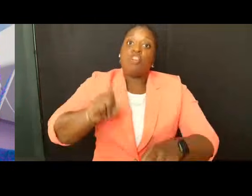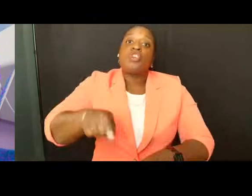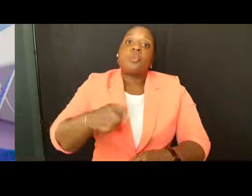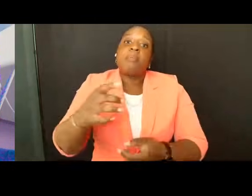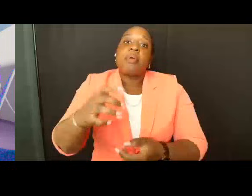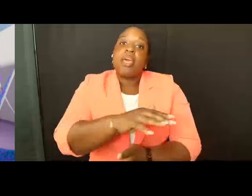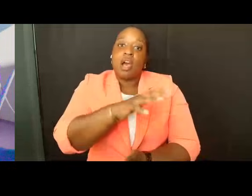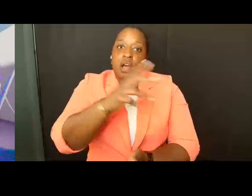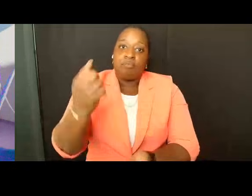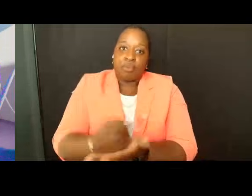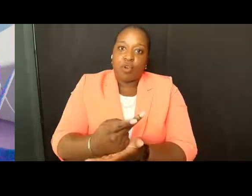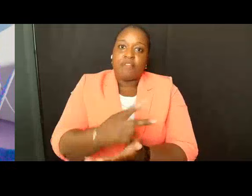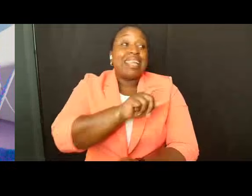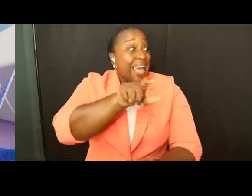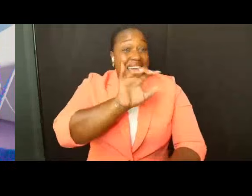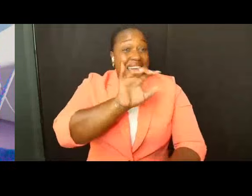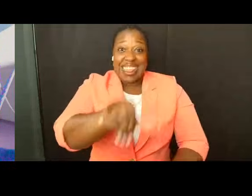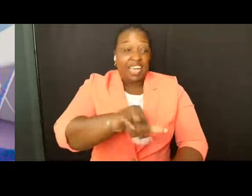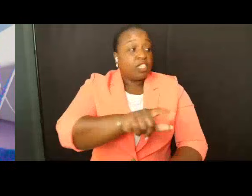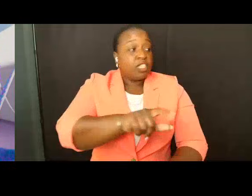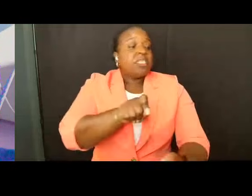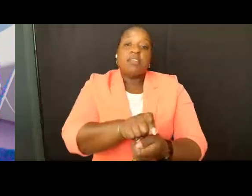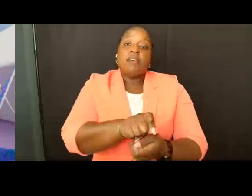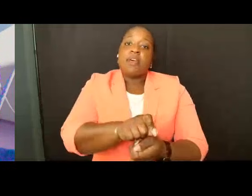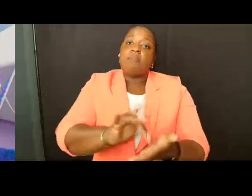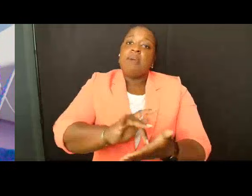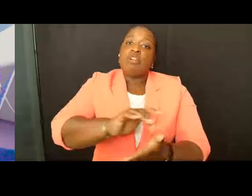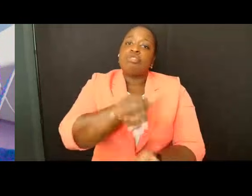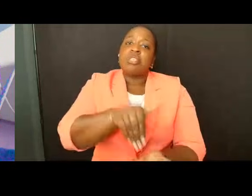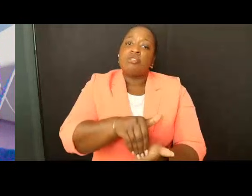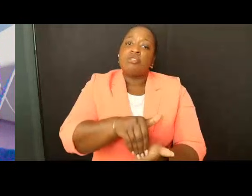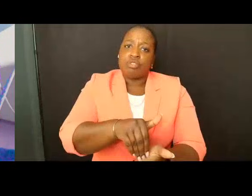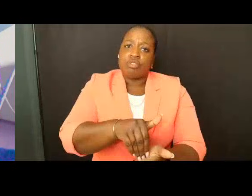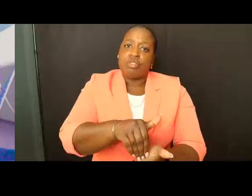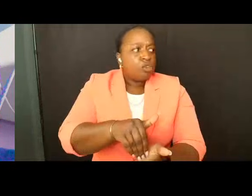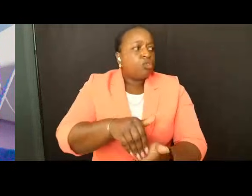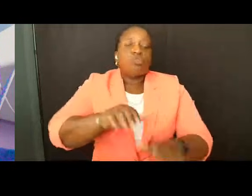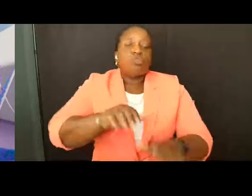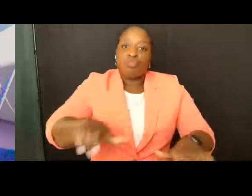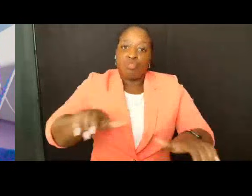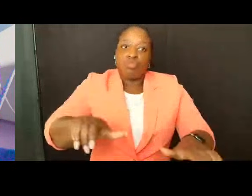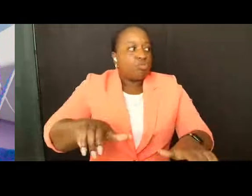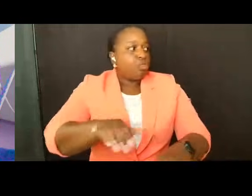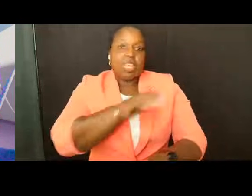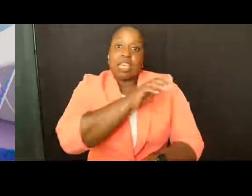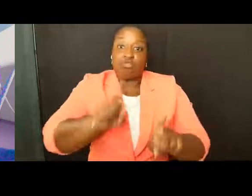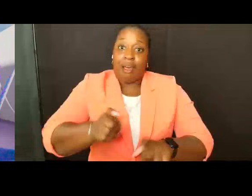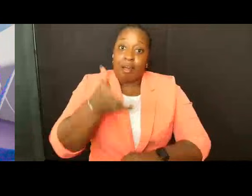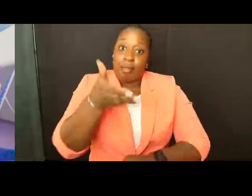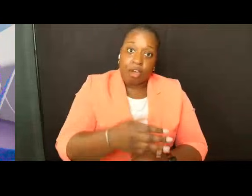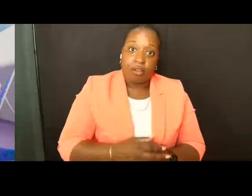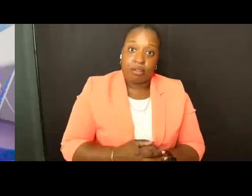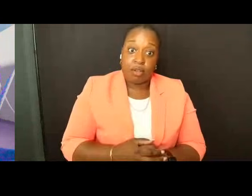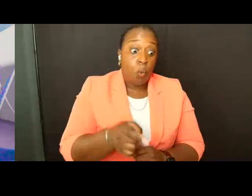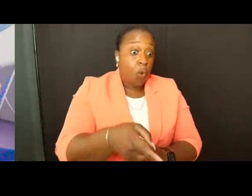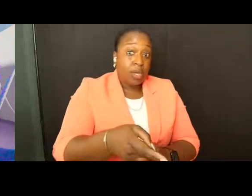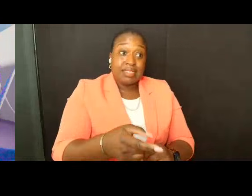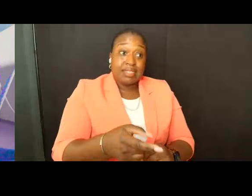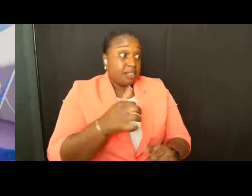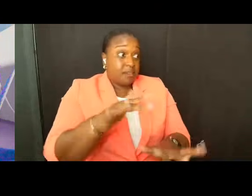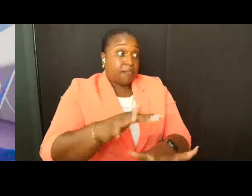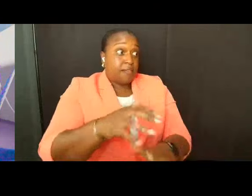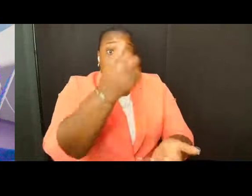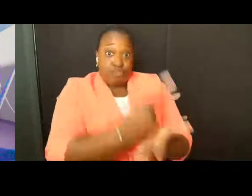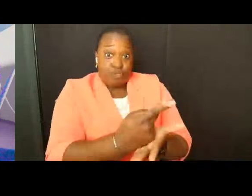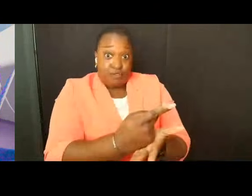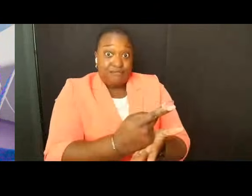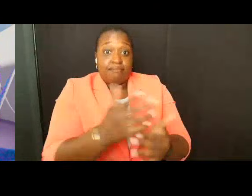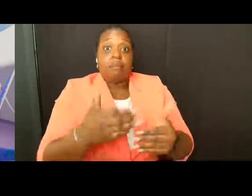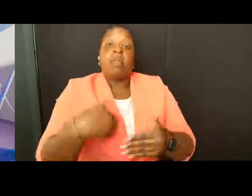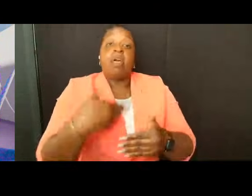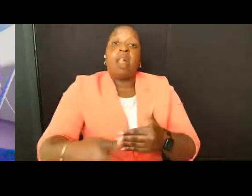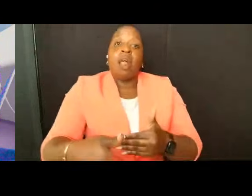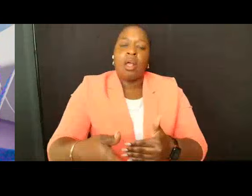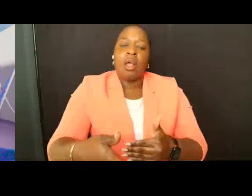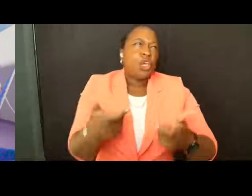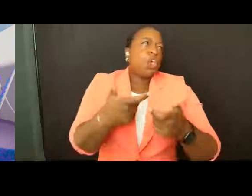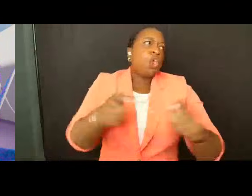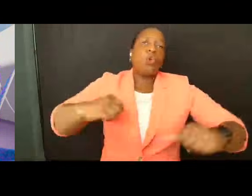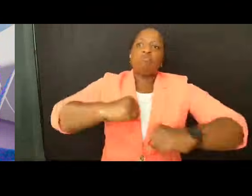they're at to go on trial. Once that's done, the next huge protection is something called a consent